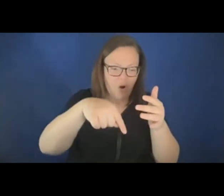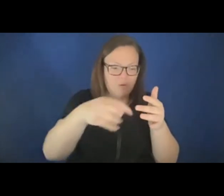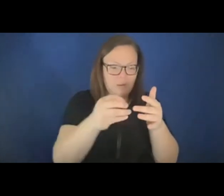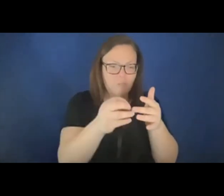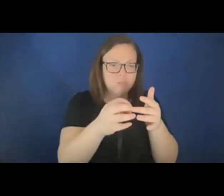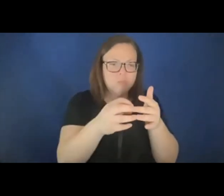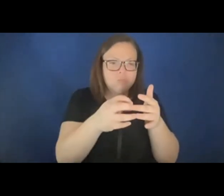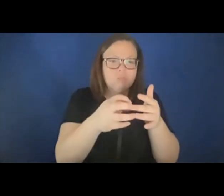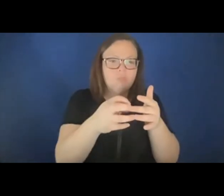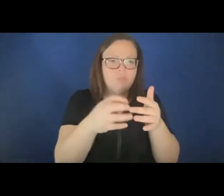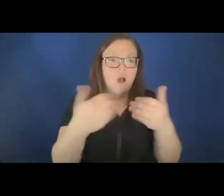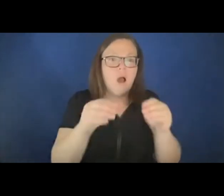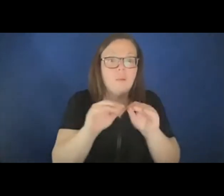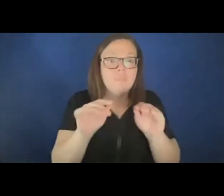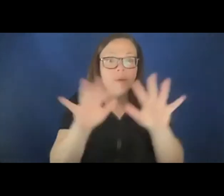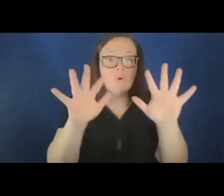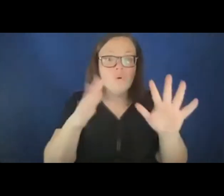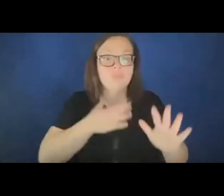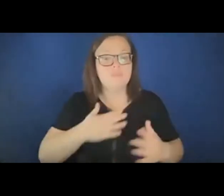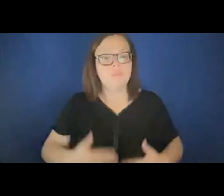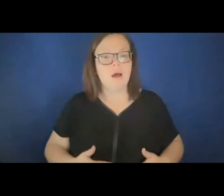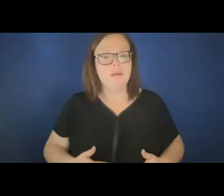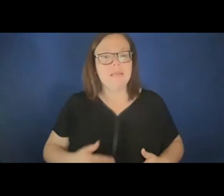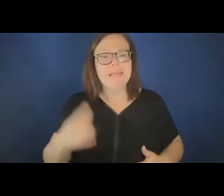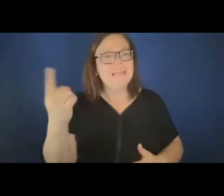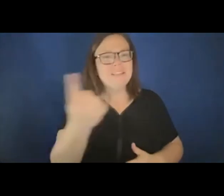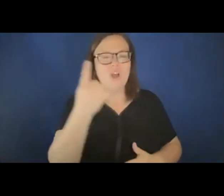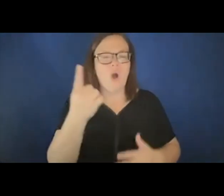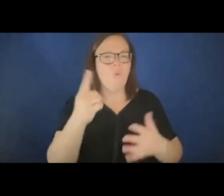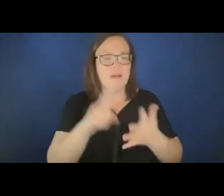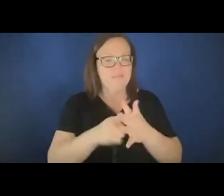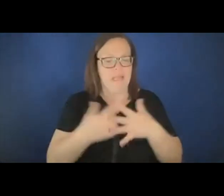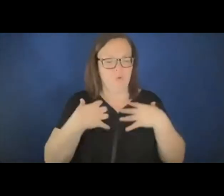a miracle, this body, how it has already begun to heal before I’ve even registered